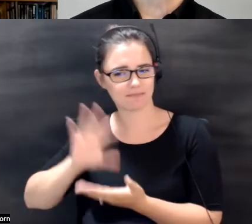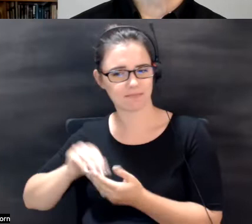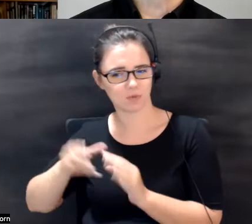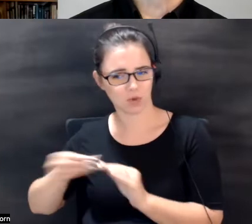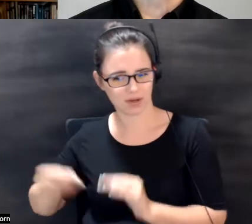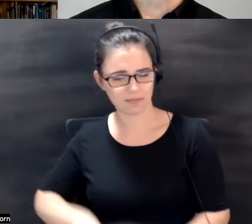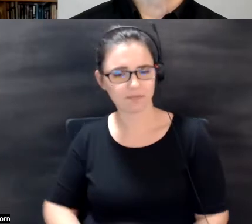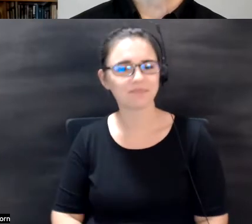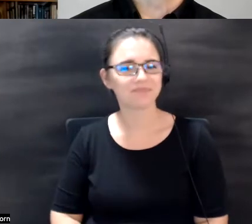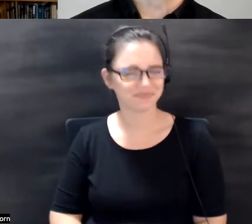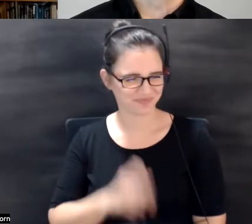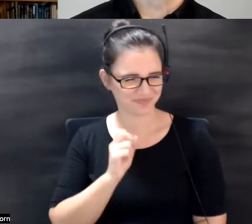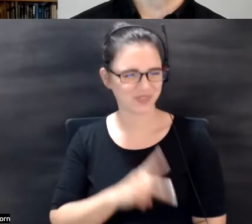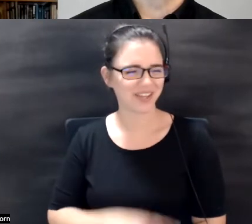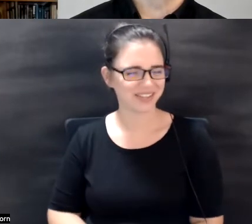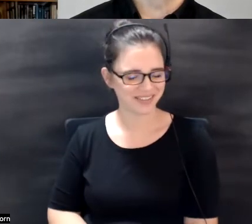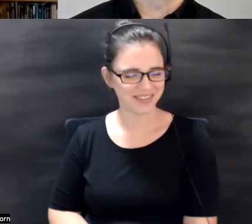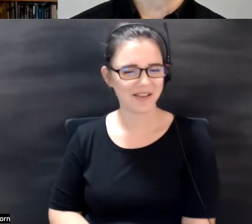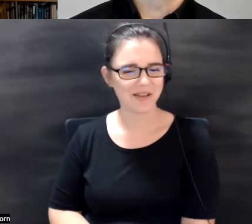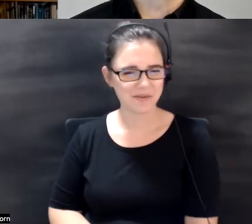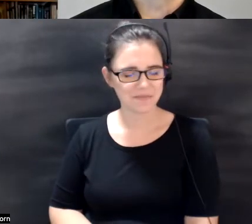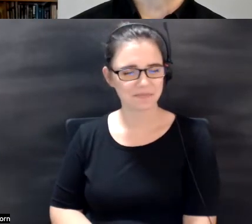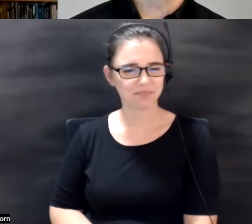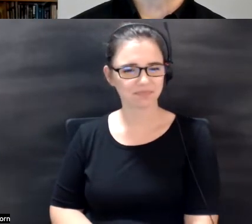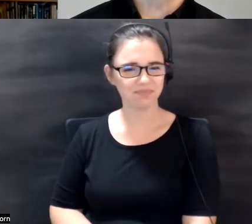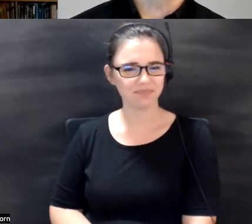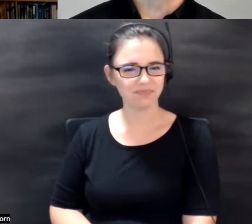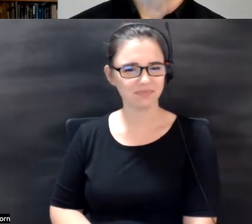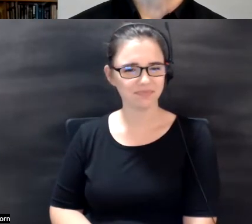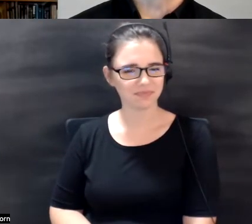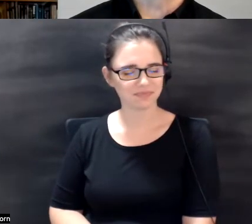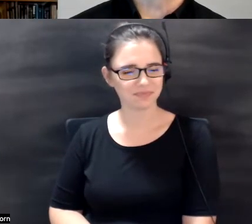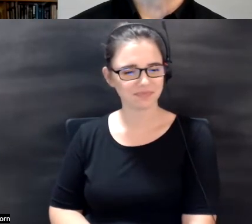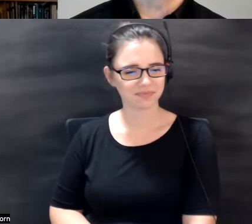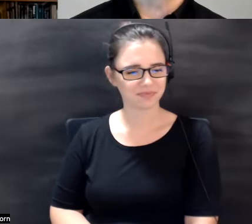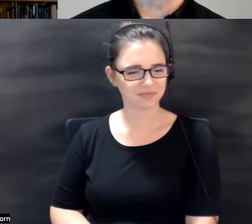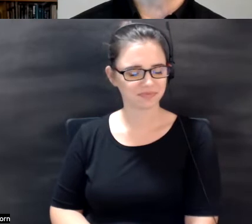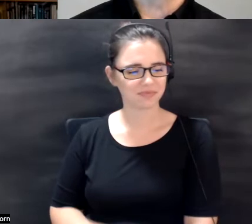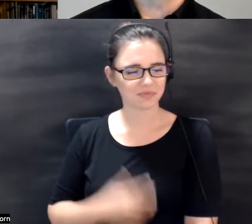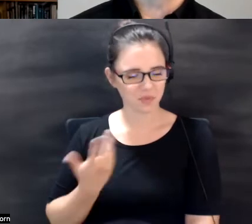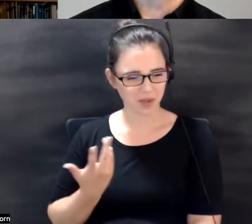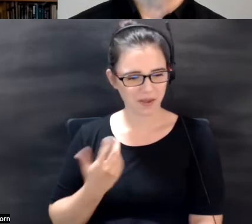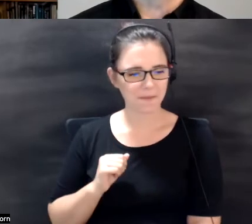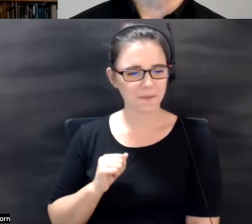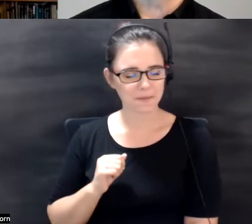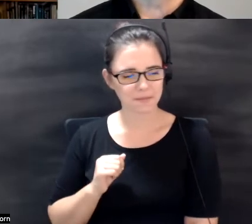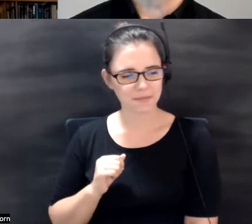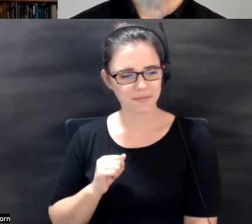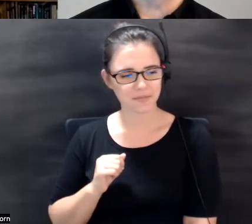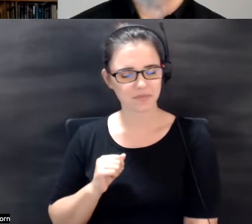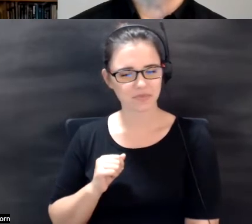Okay um, well, you know-- I also, when I was at uh